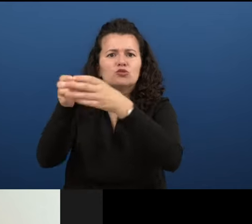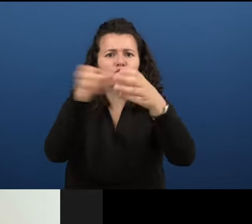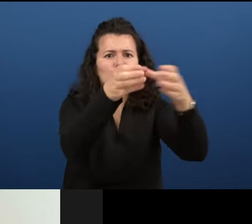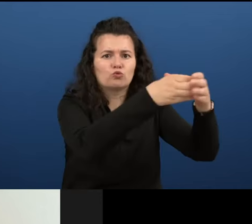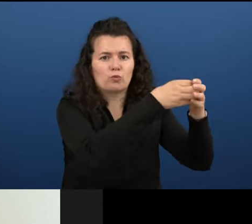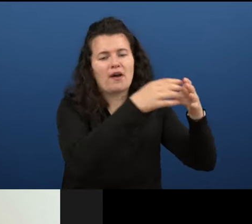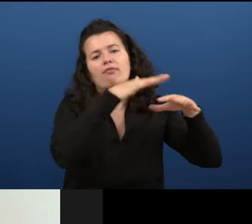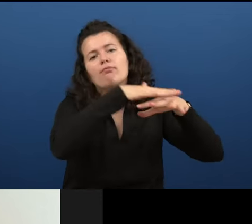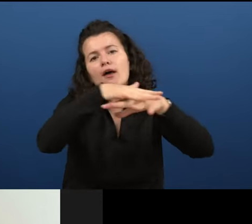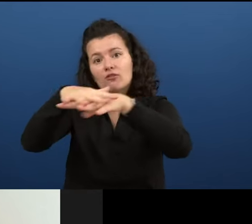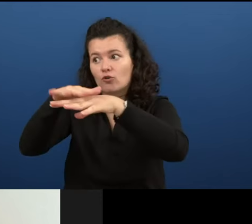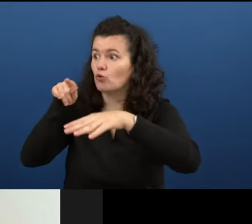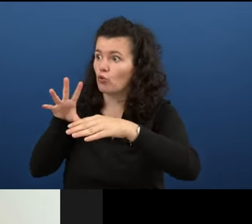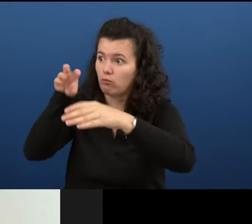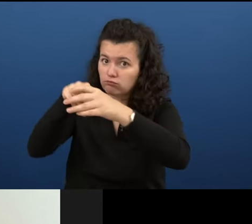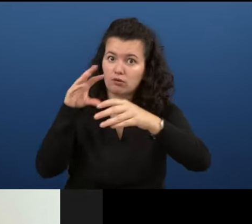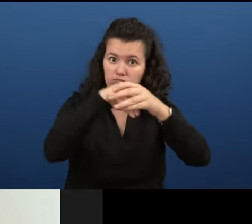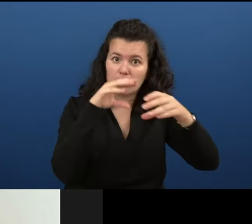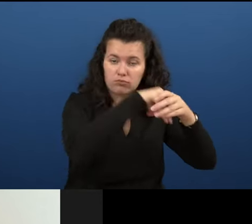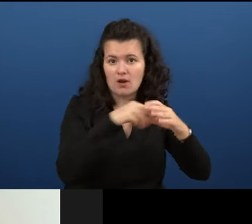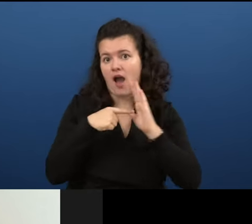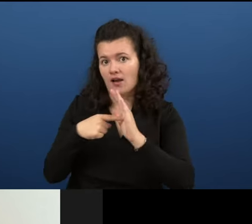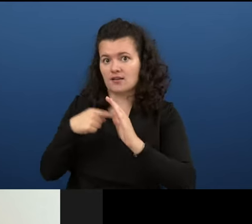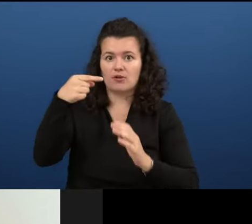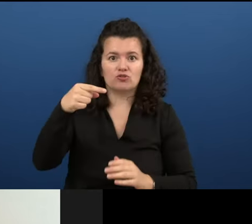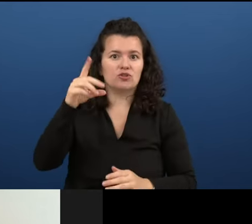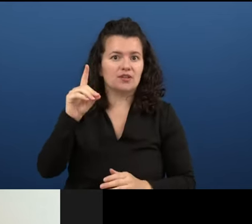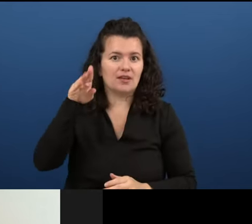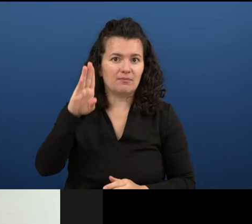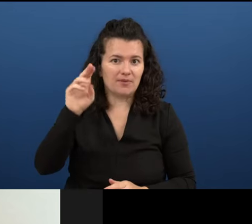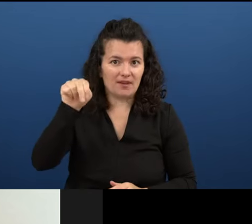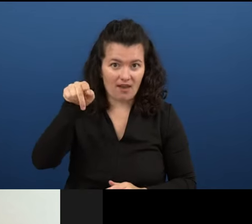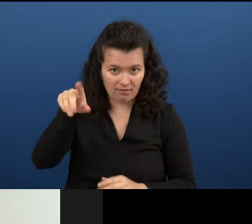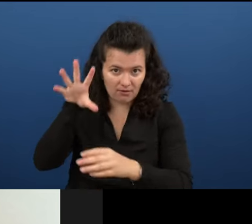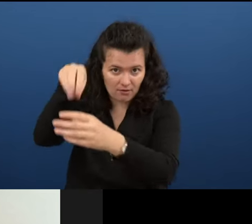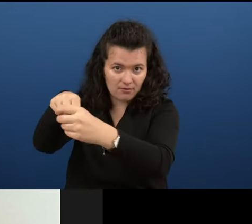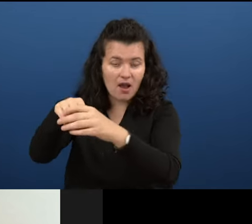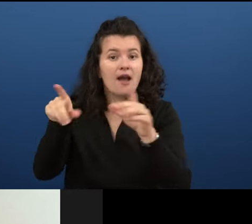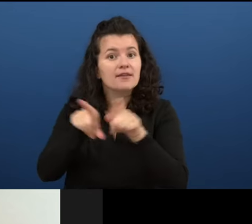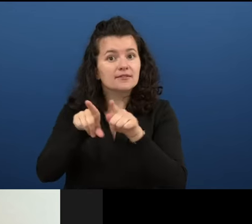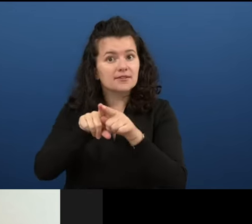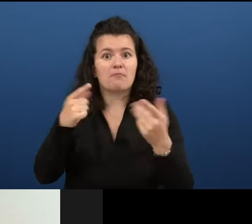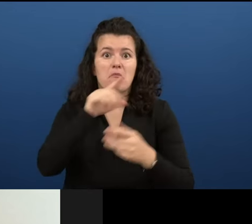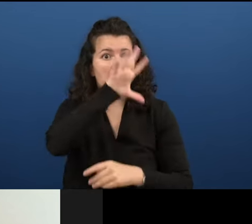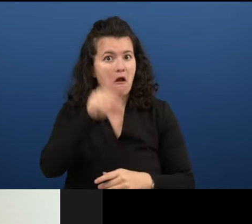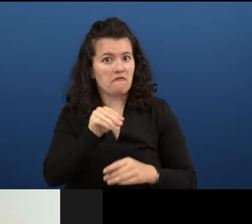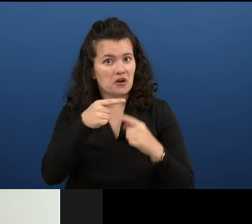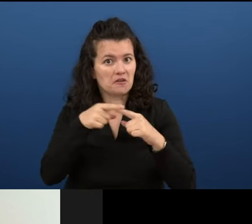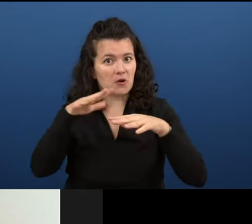pass on on the cafe in music speak a coma liaison play.